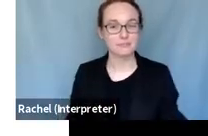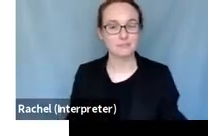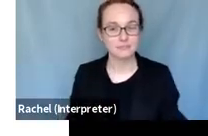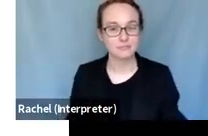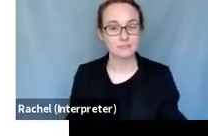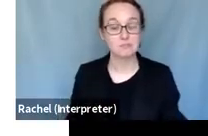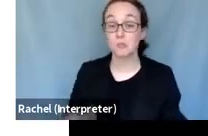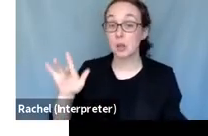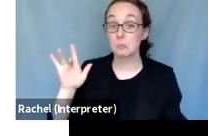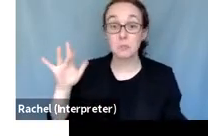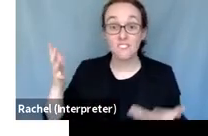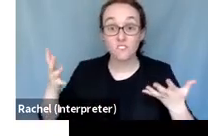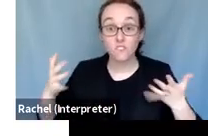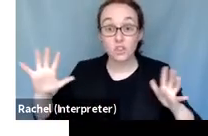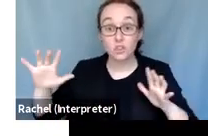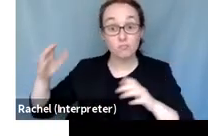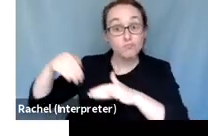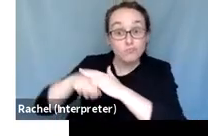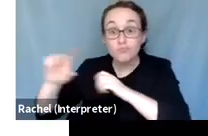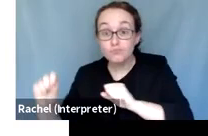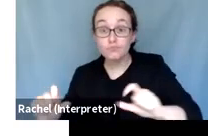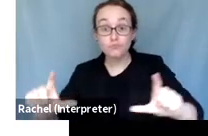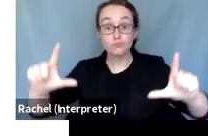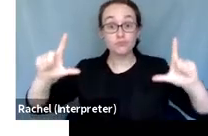Sage Talbot: Alright, so once you log into AIM, it's going to take you to your student